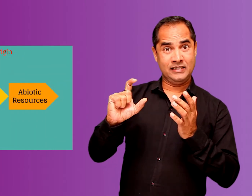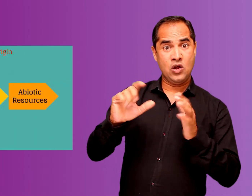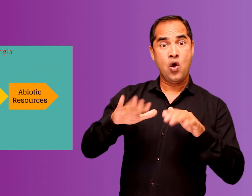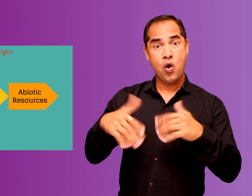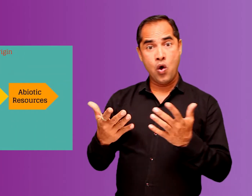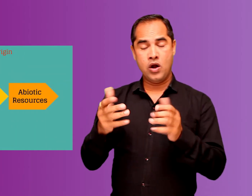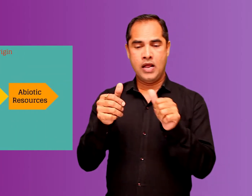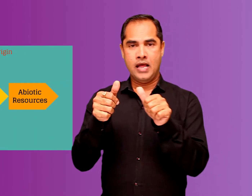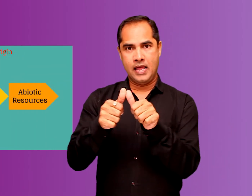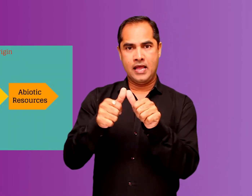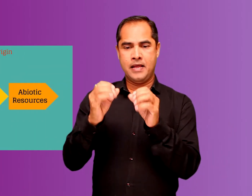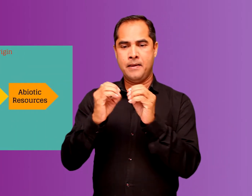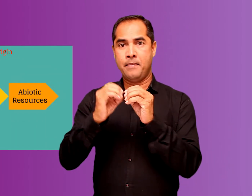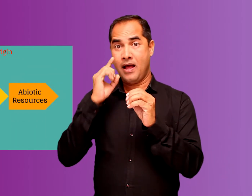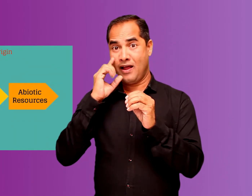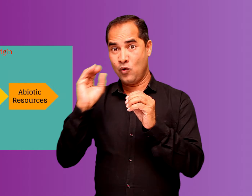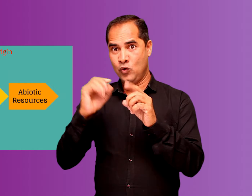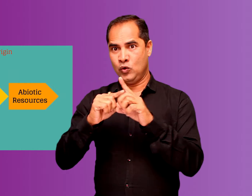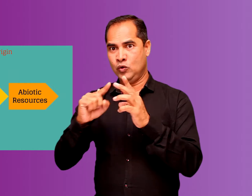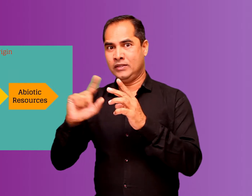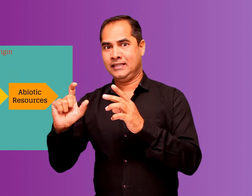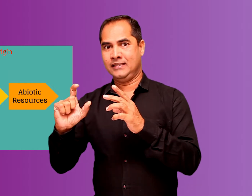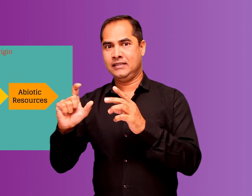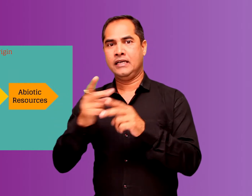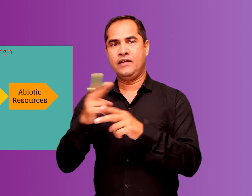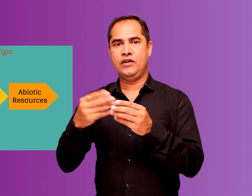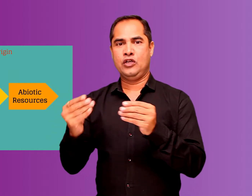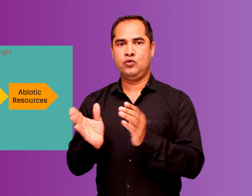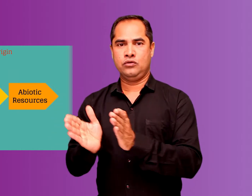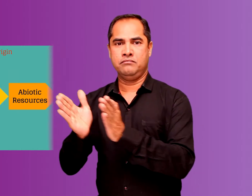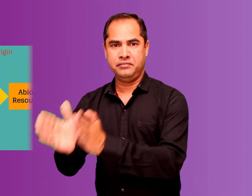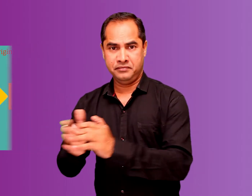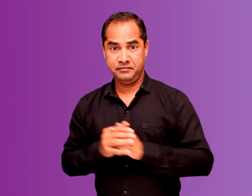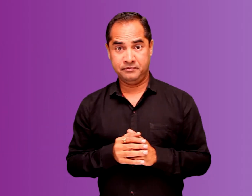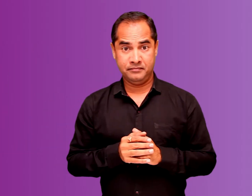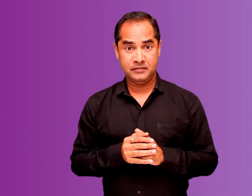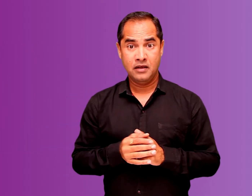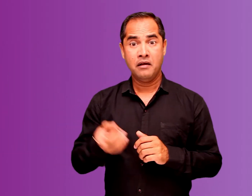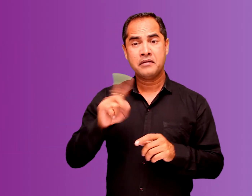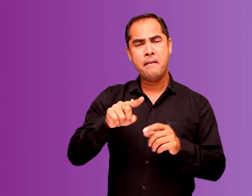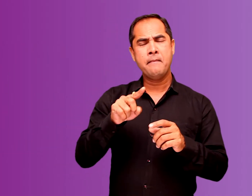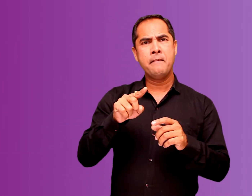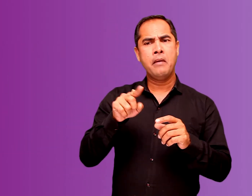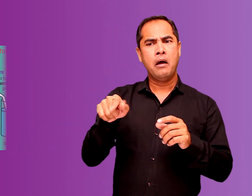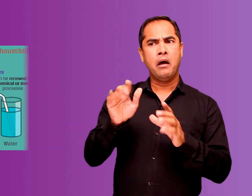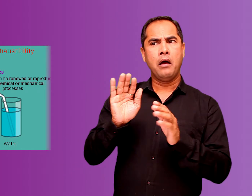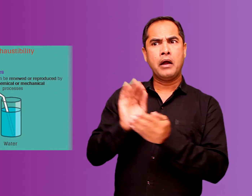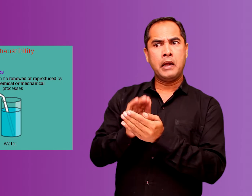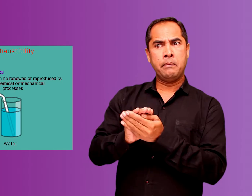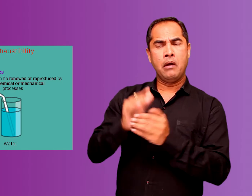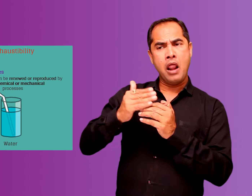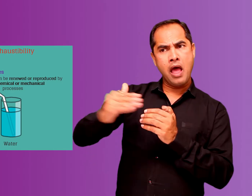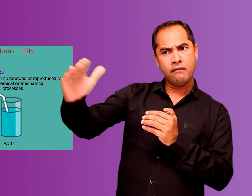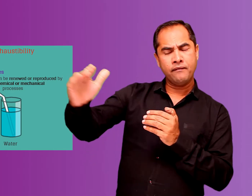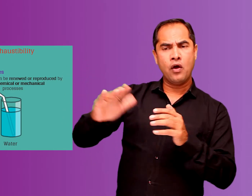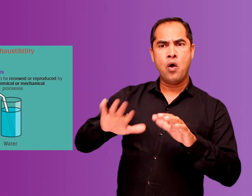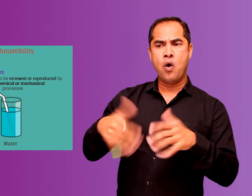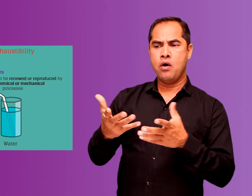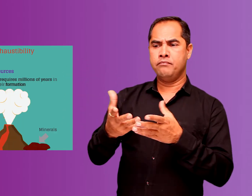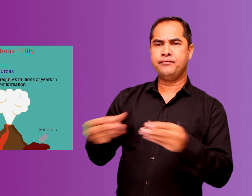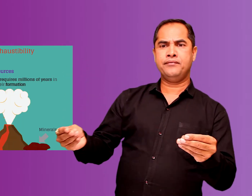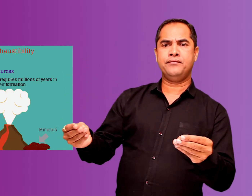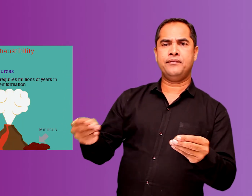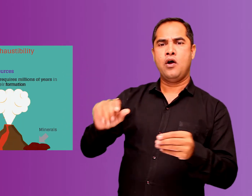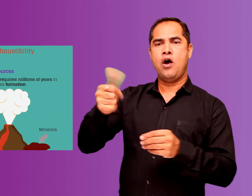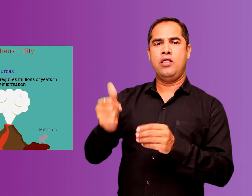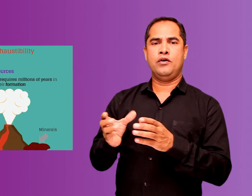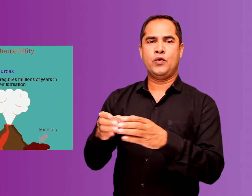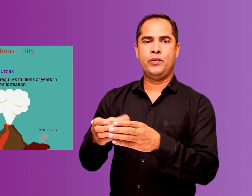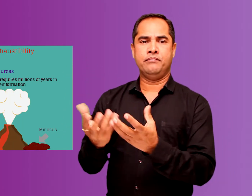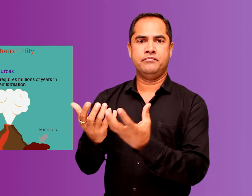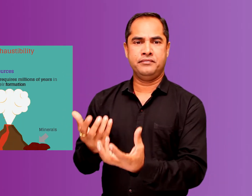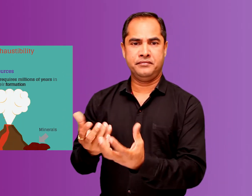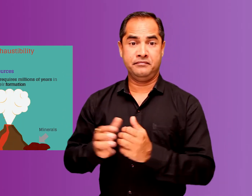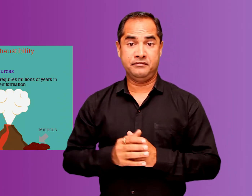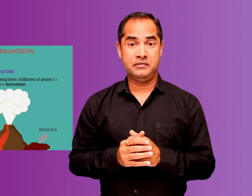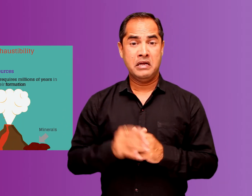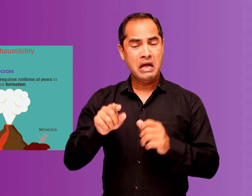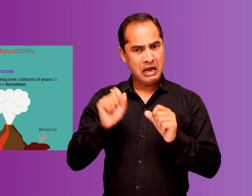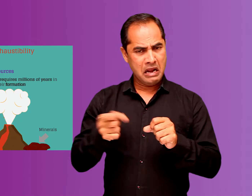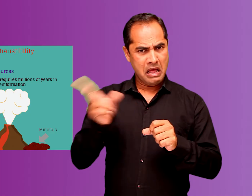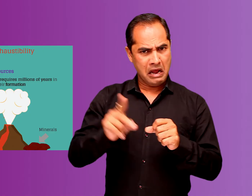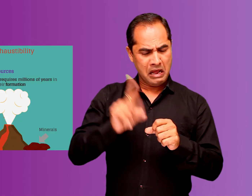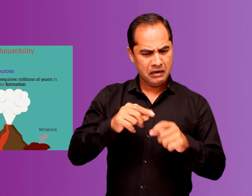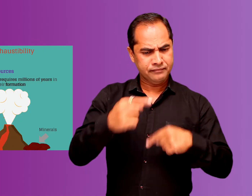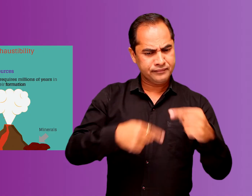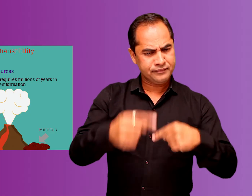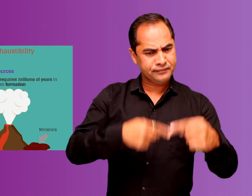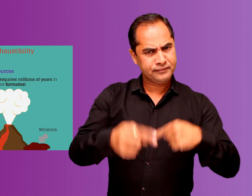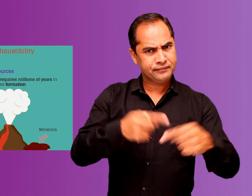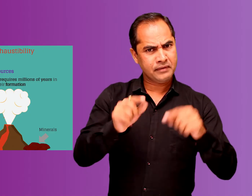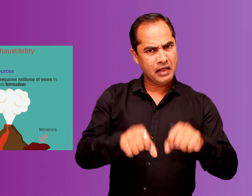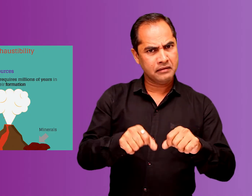We can also classify on the basis of exhaustability, whether they are renewable or non-renewable.